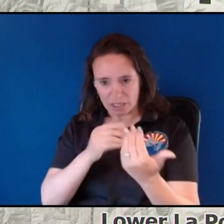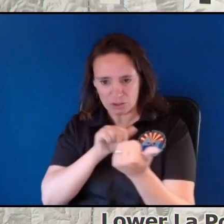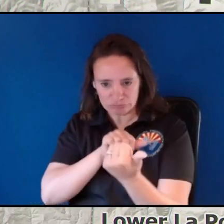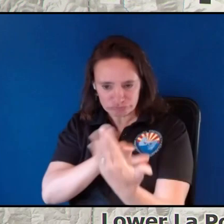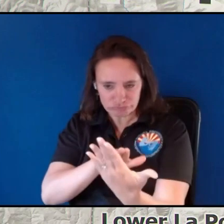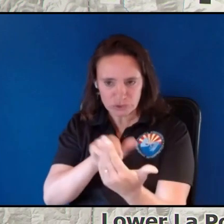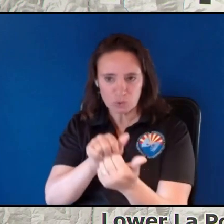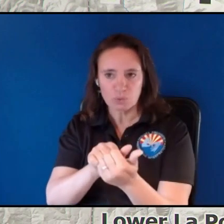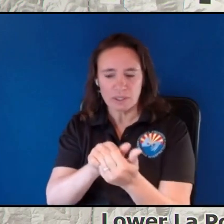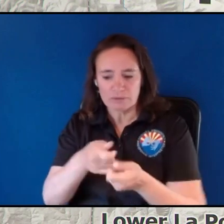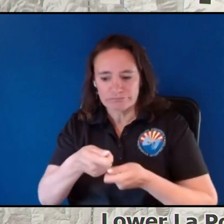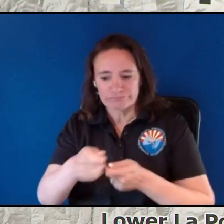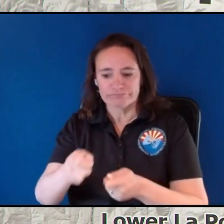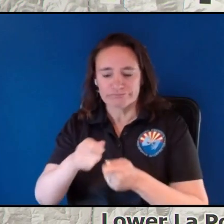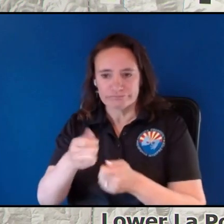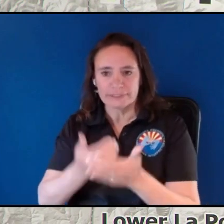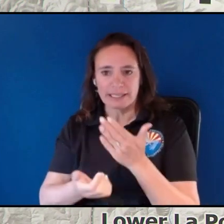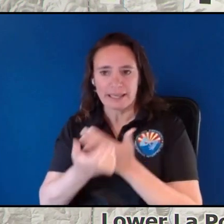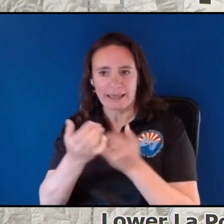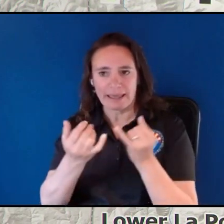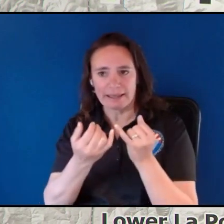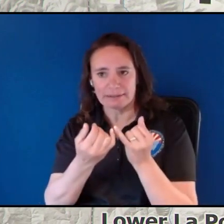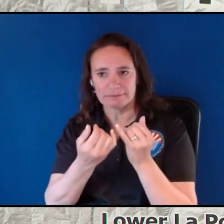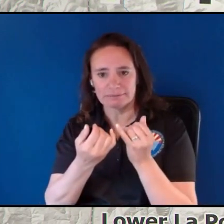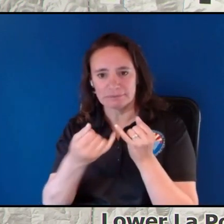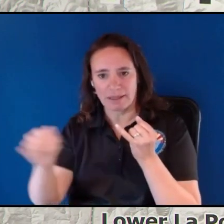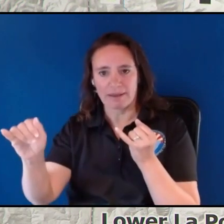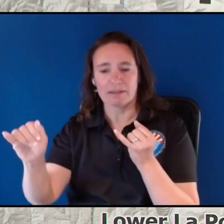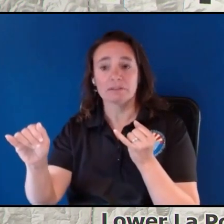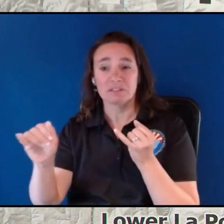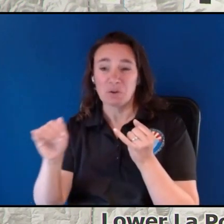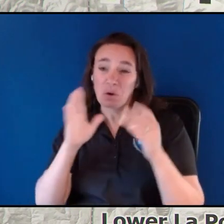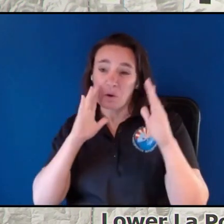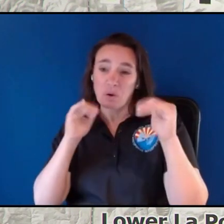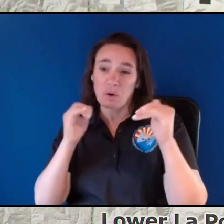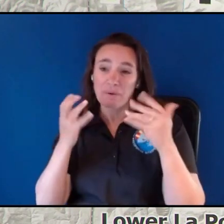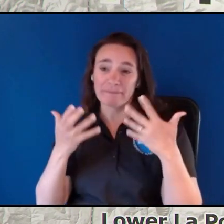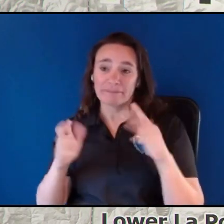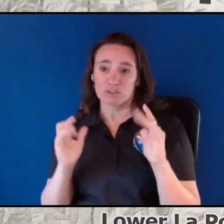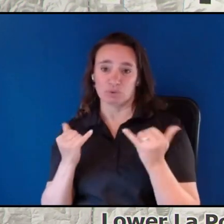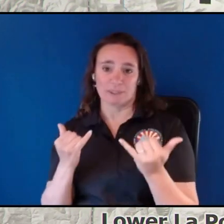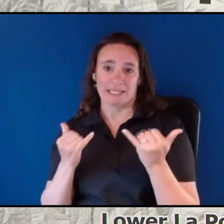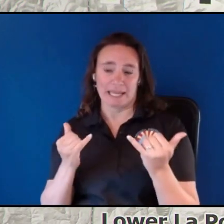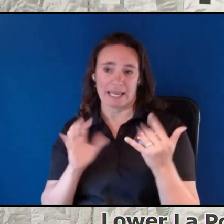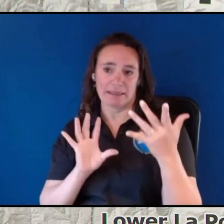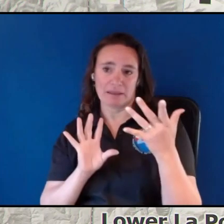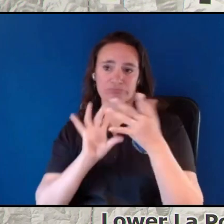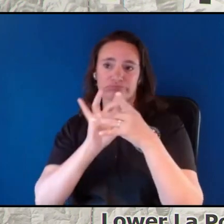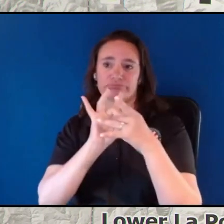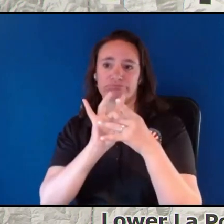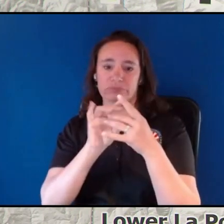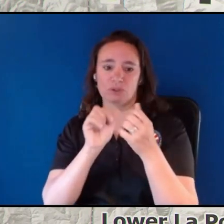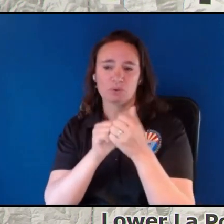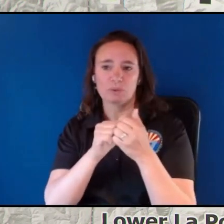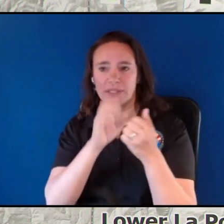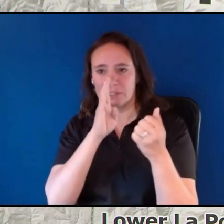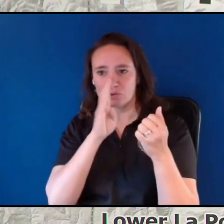to have all that done today. So, that will hopefully lock all that in with direct fire line and mop up so things are